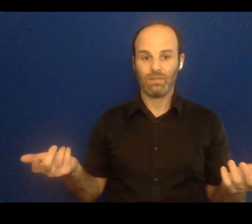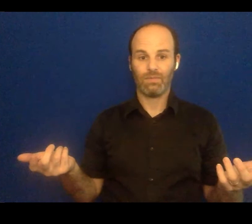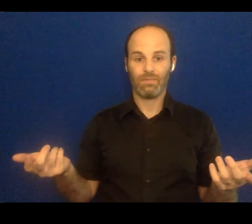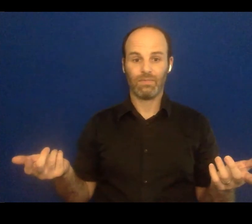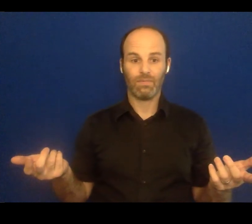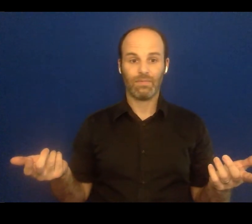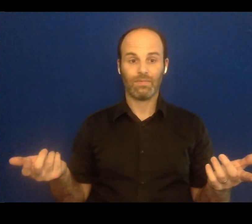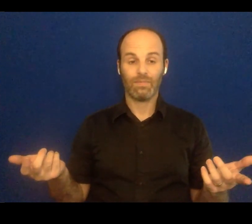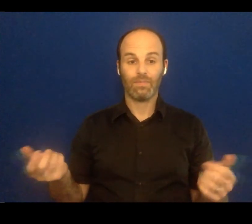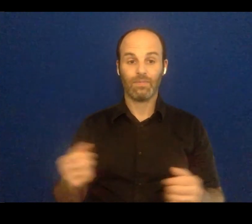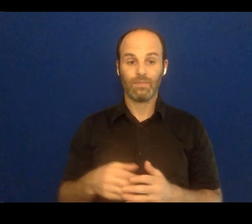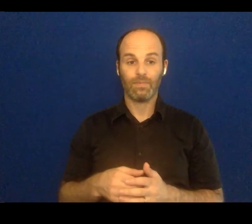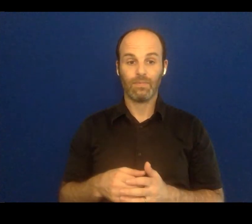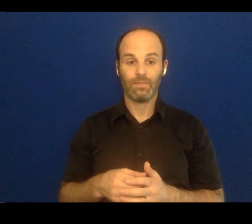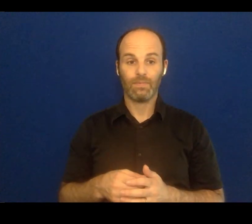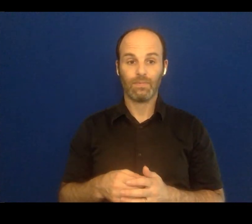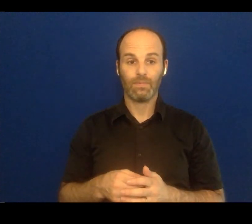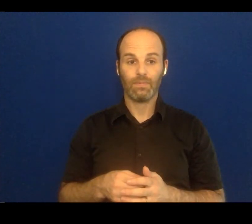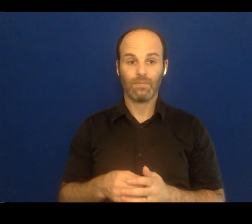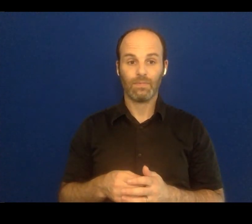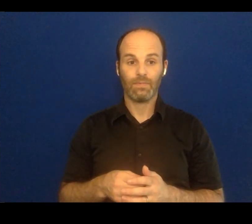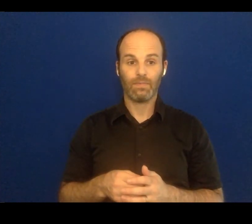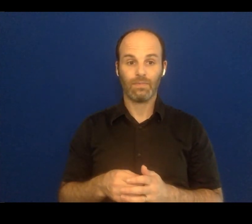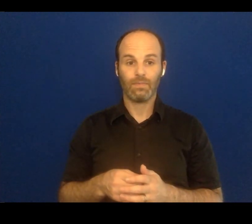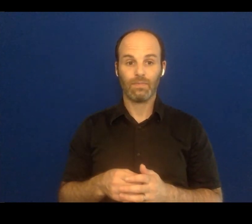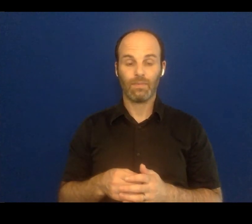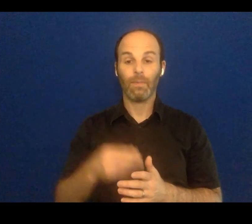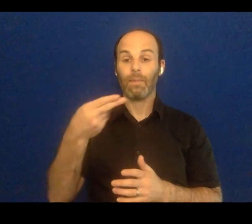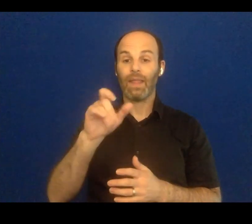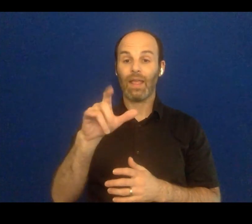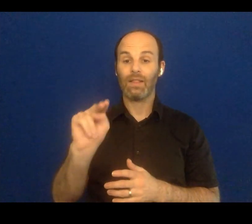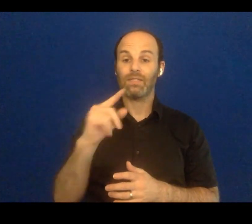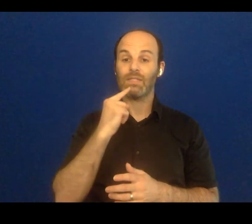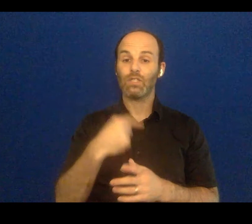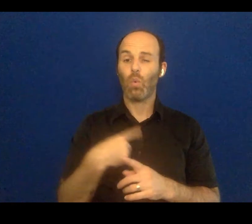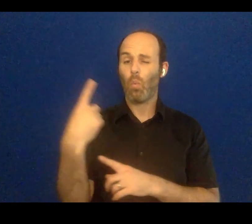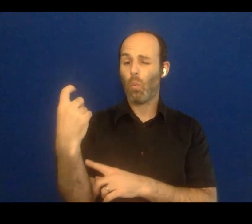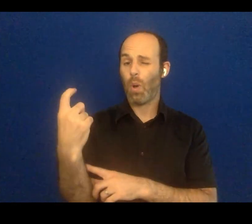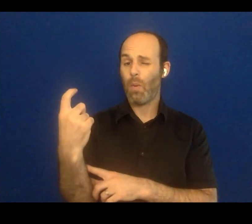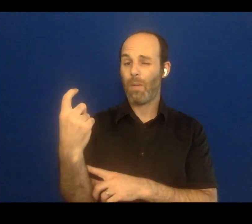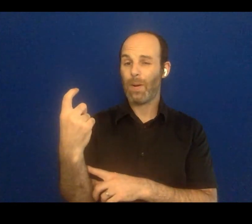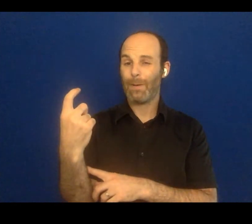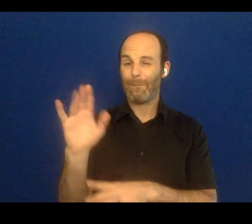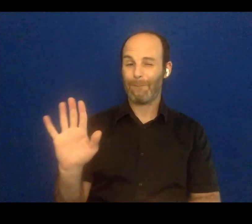THERE'S ONE MORE HAND UP BUT